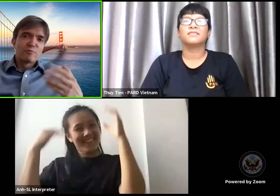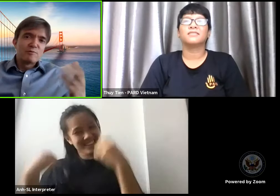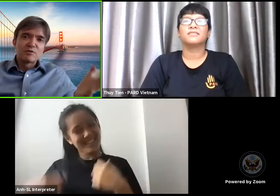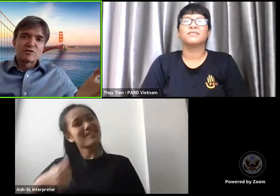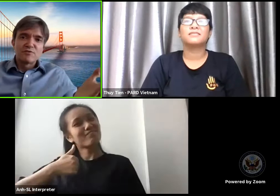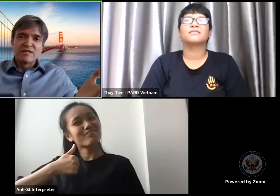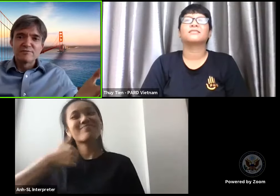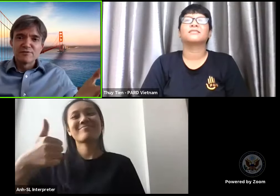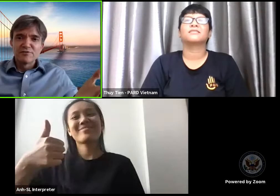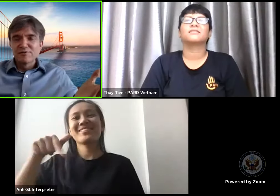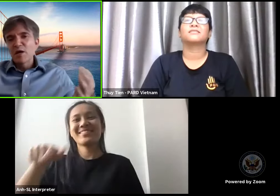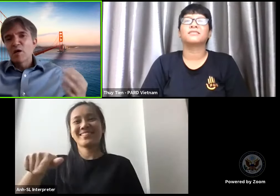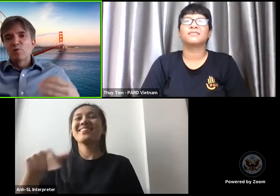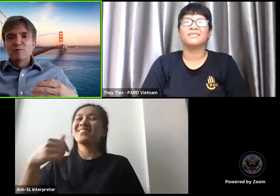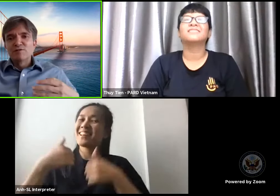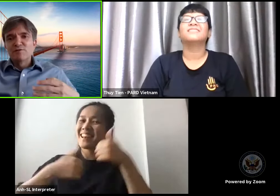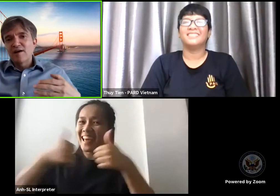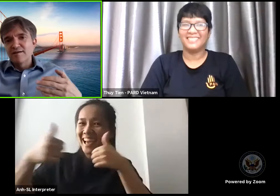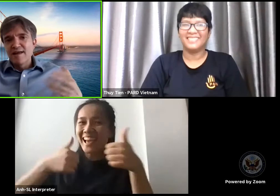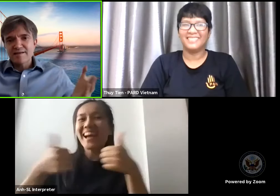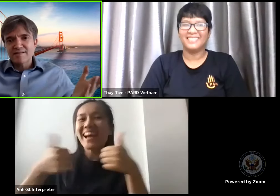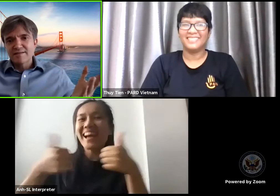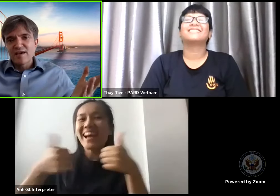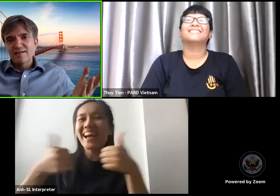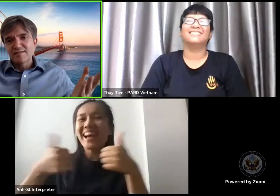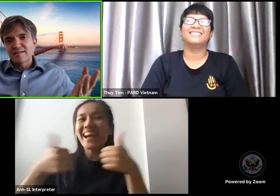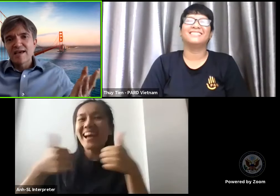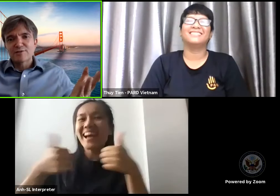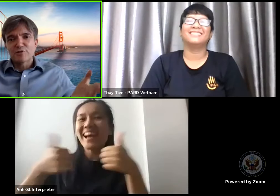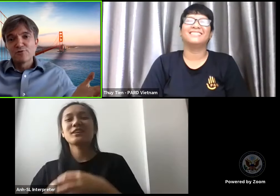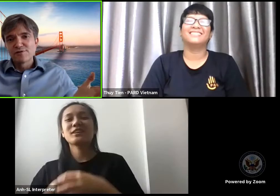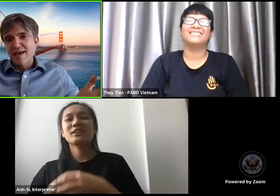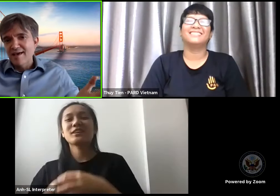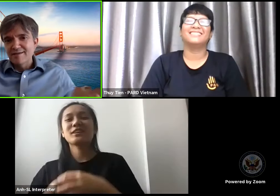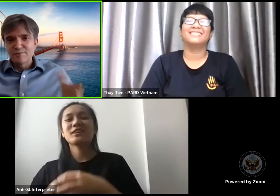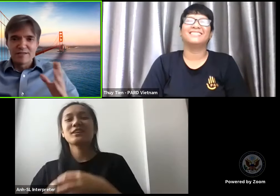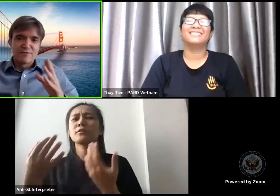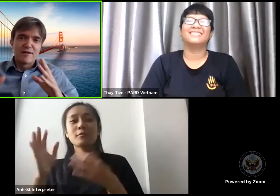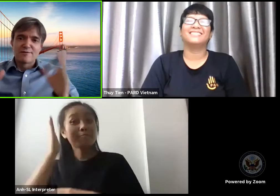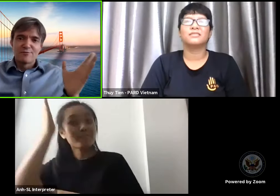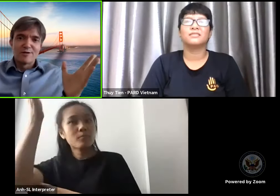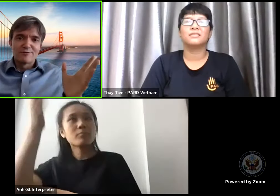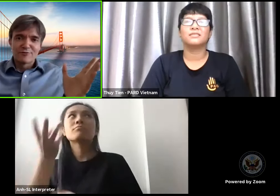people to interview, we'll be doing our next events next Tuesday, we have another wonderful